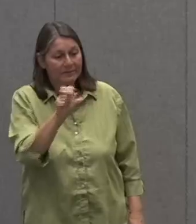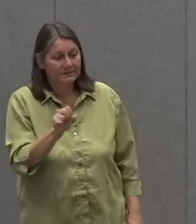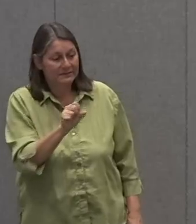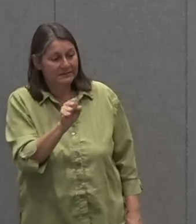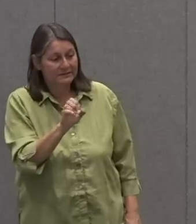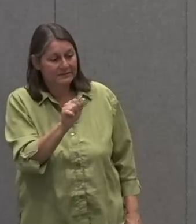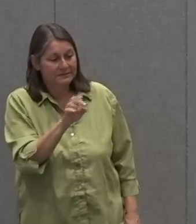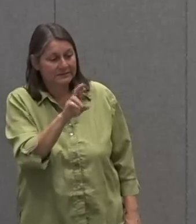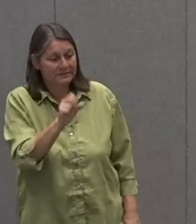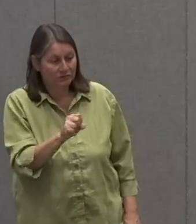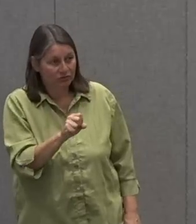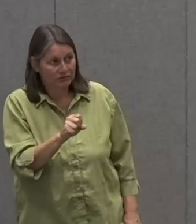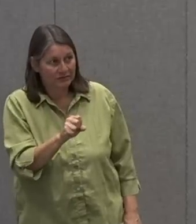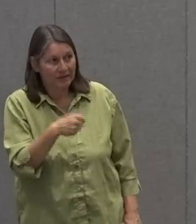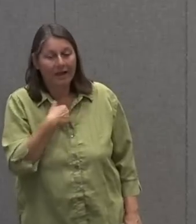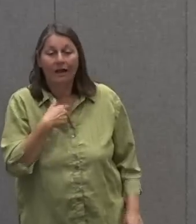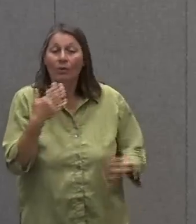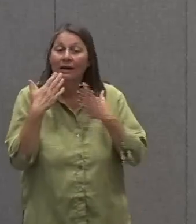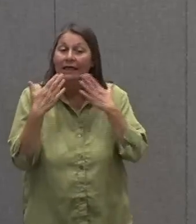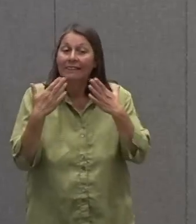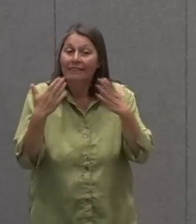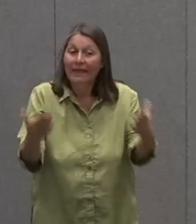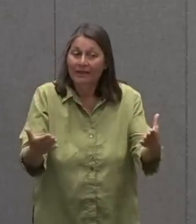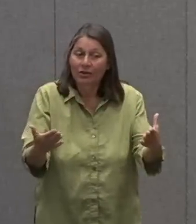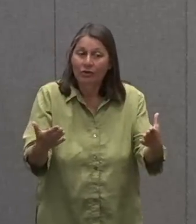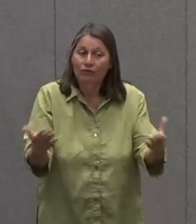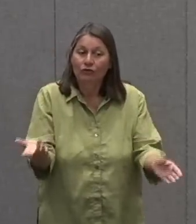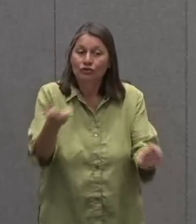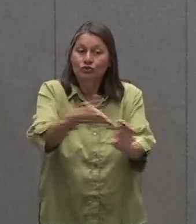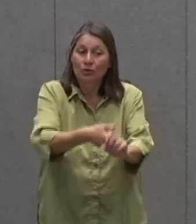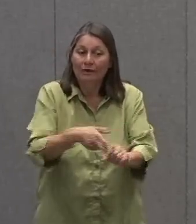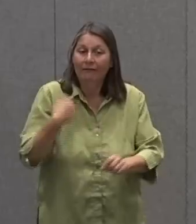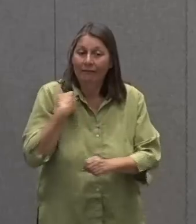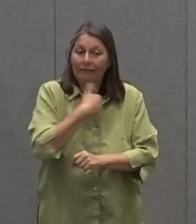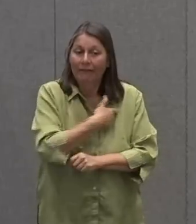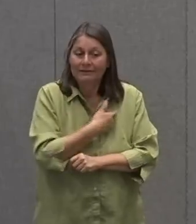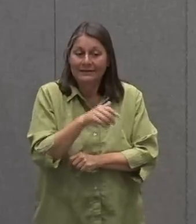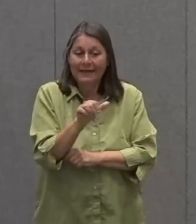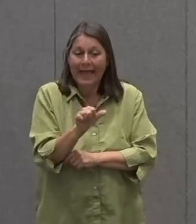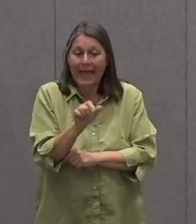for joining us today on @HOME with APS. Have a great day.